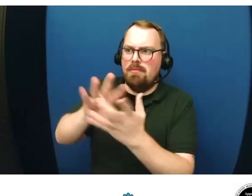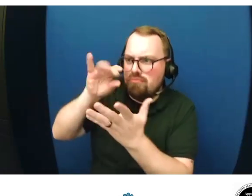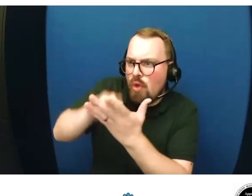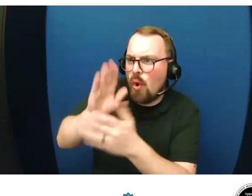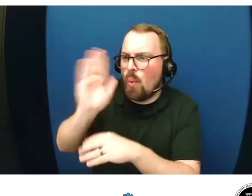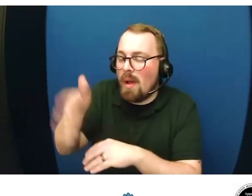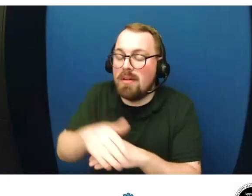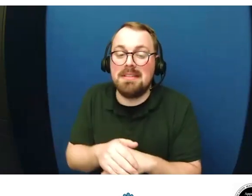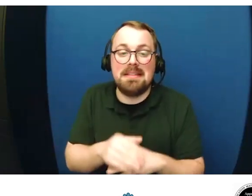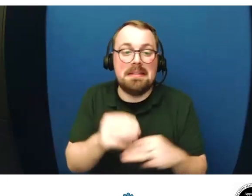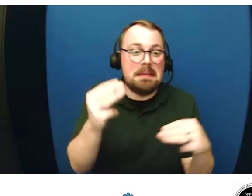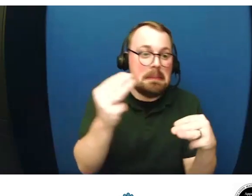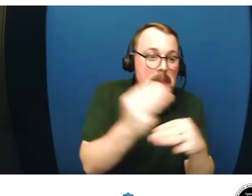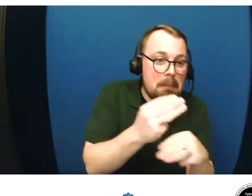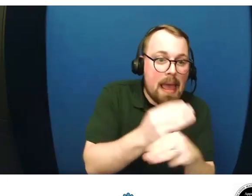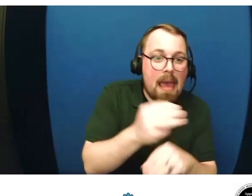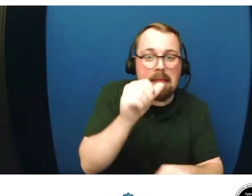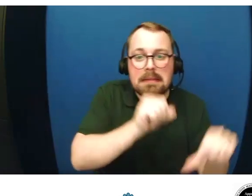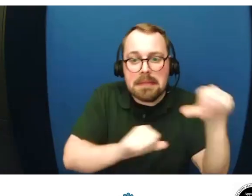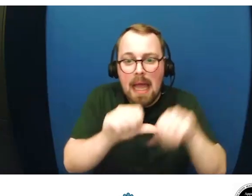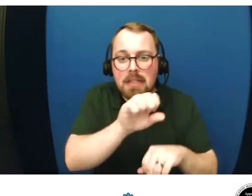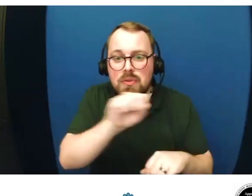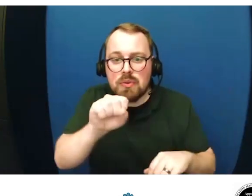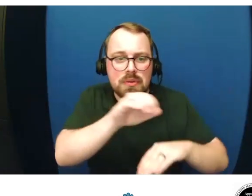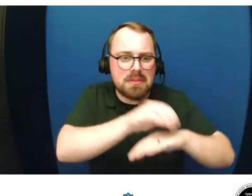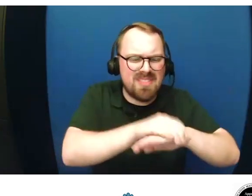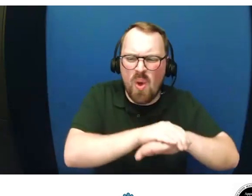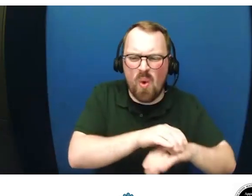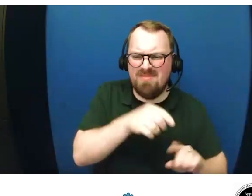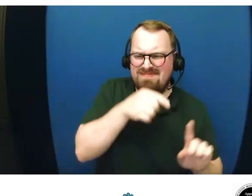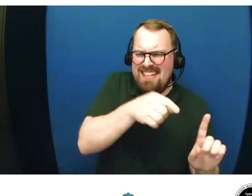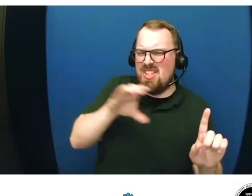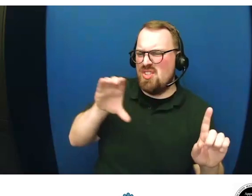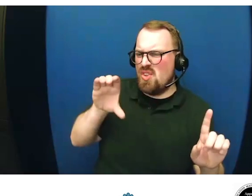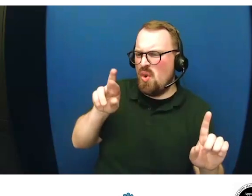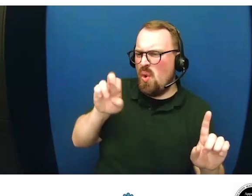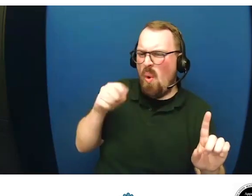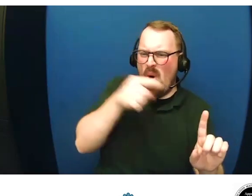the math and the science and the social studies. Those are the Core Curriculum.